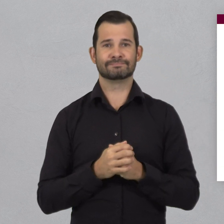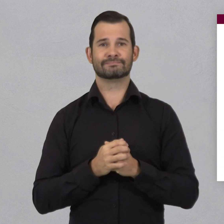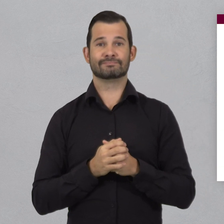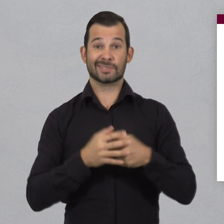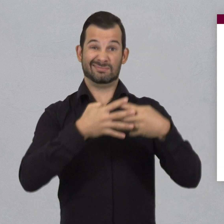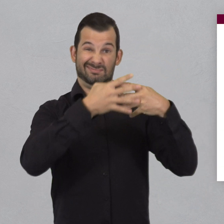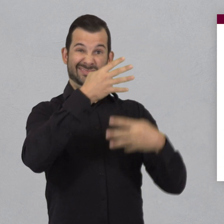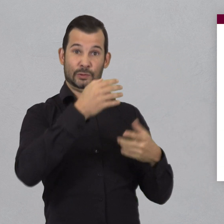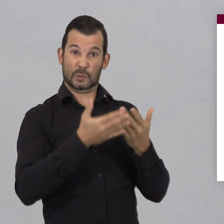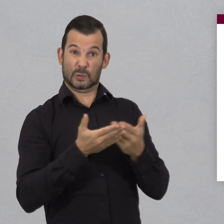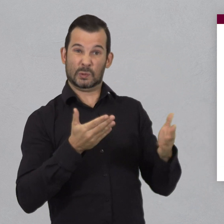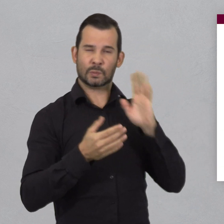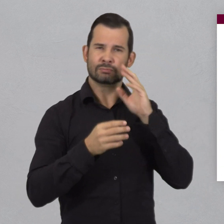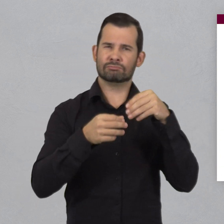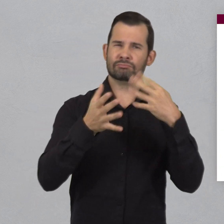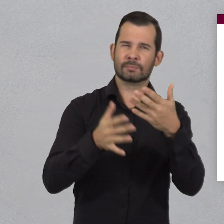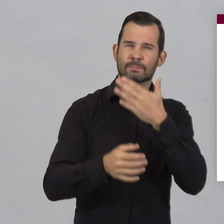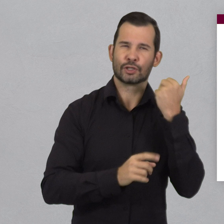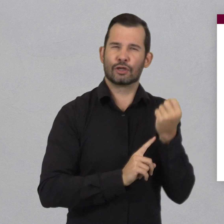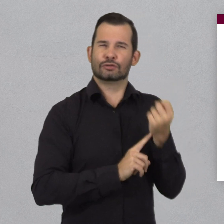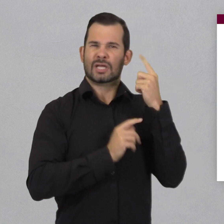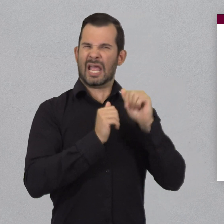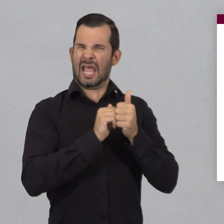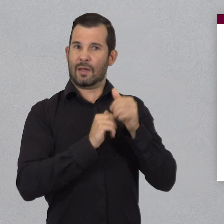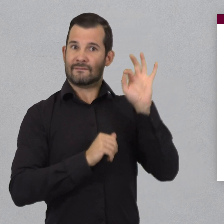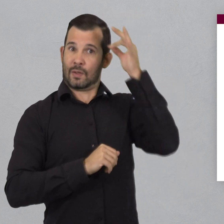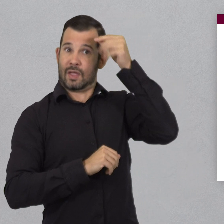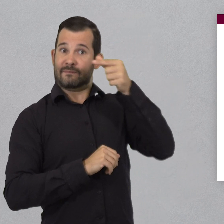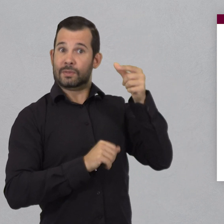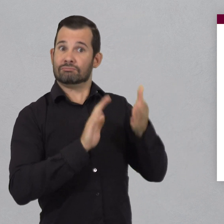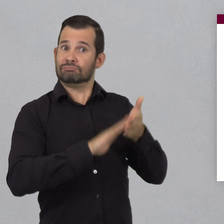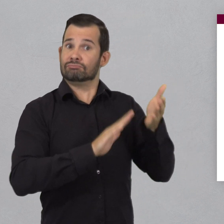The following resources will give you a better understanding of how the federal